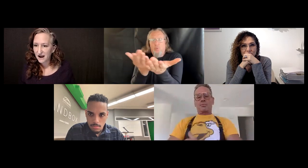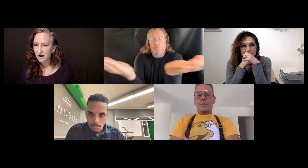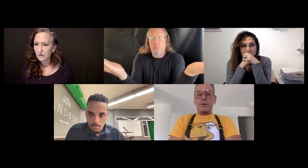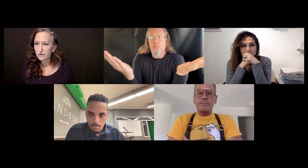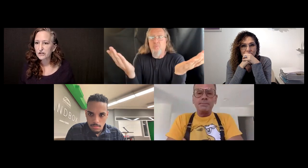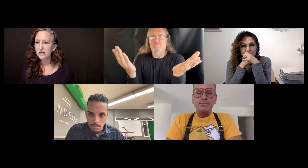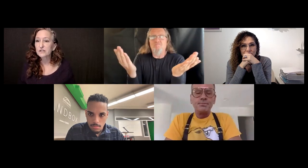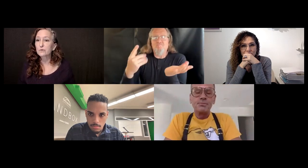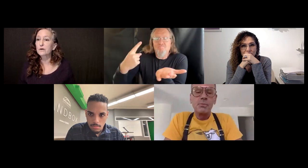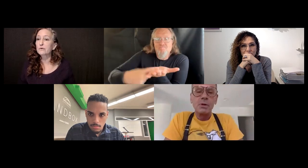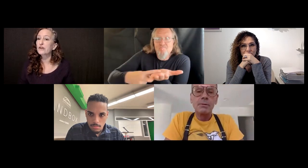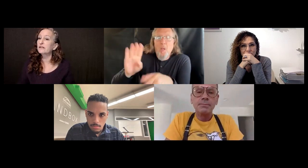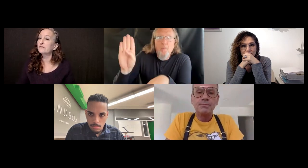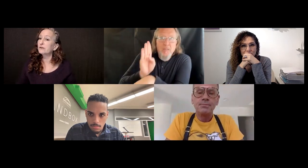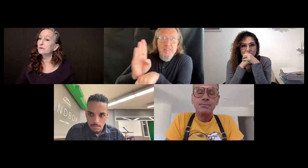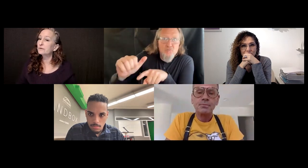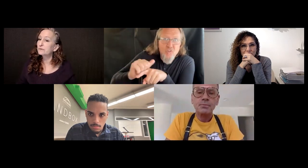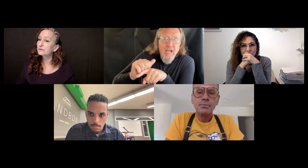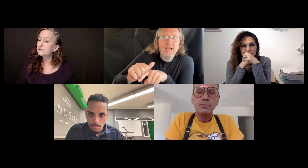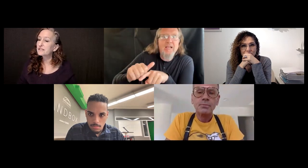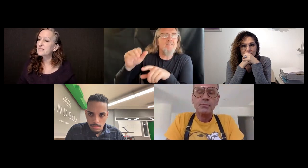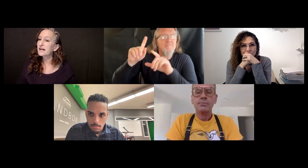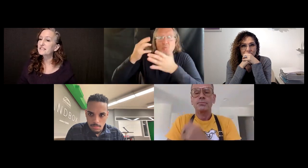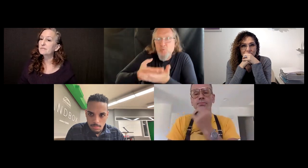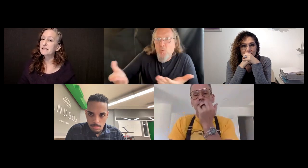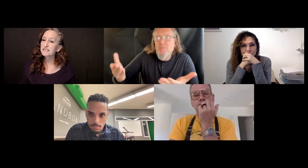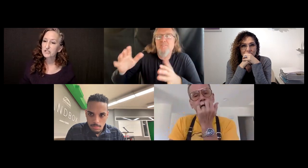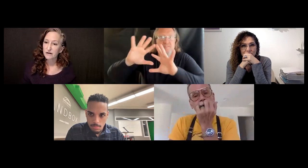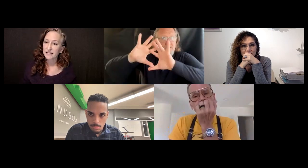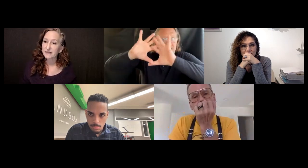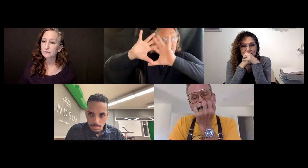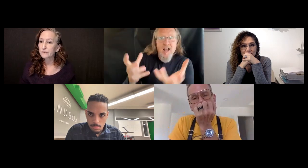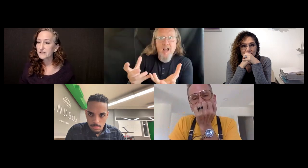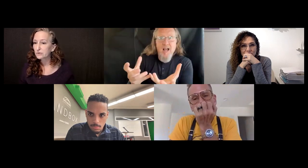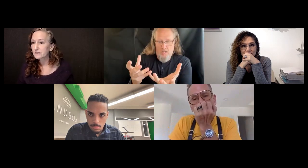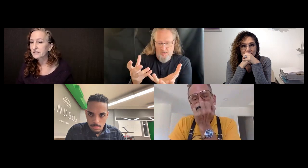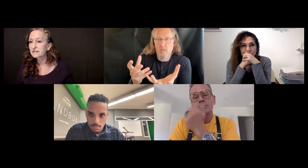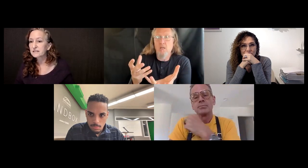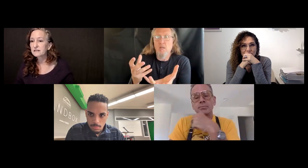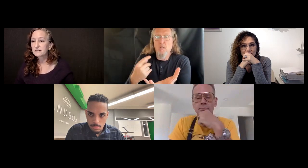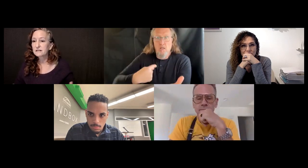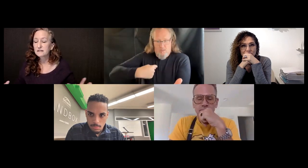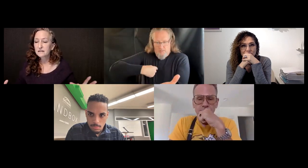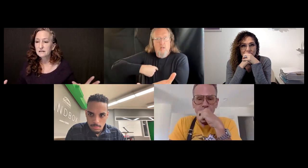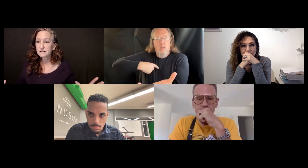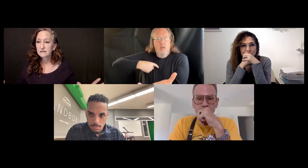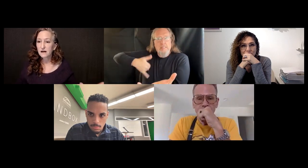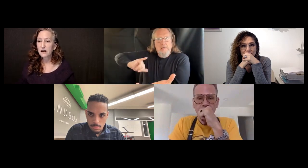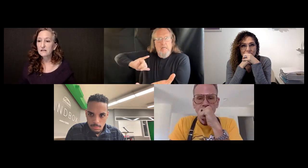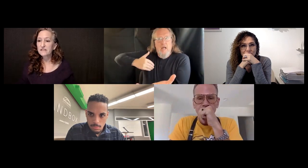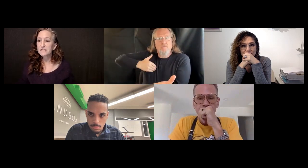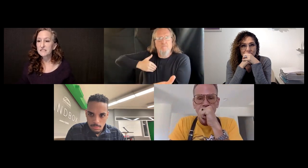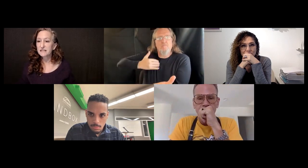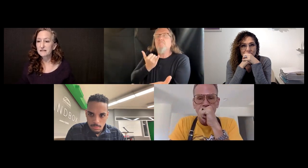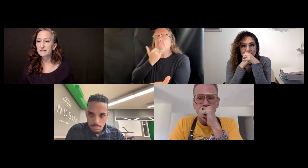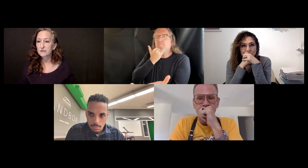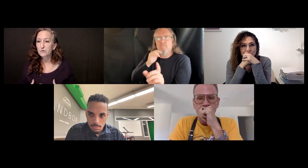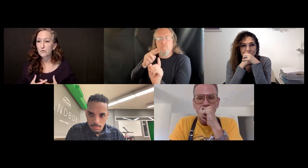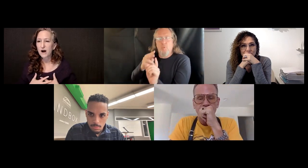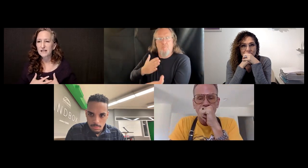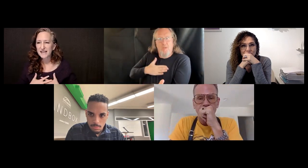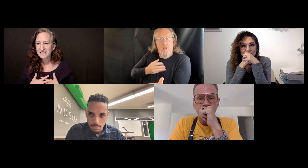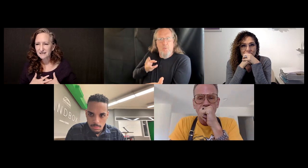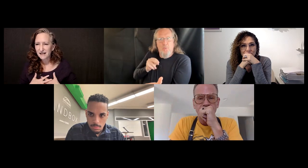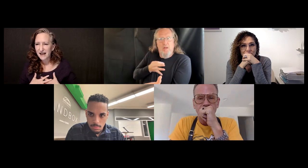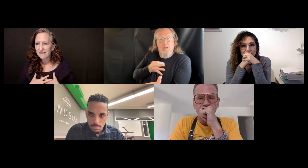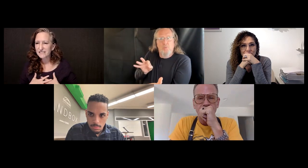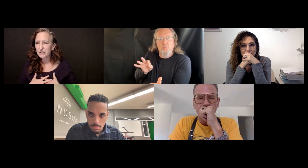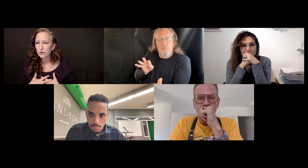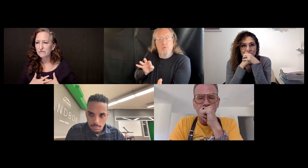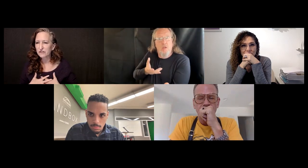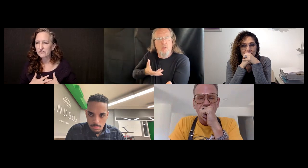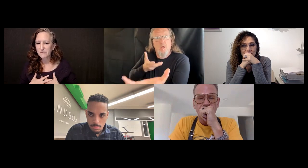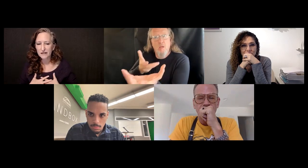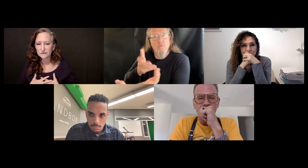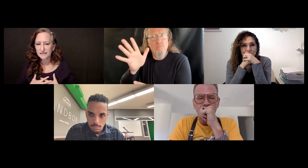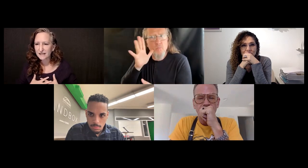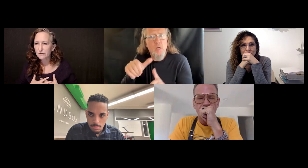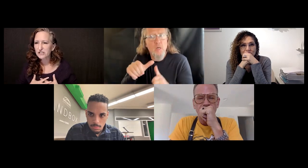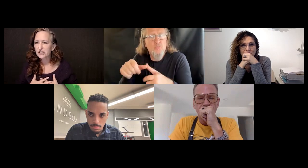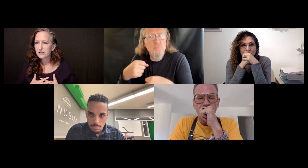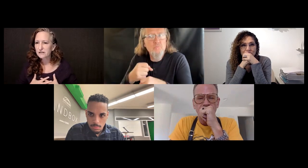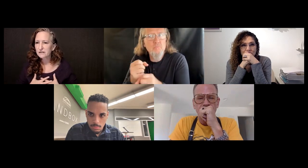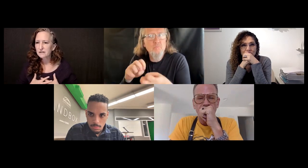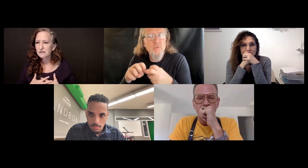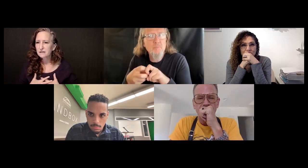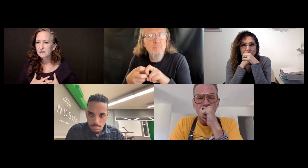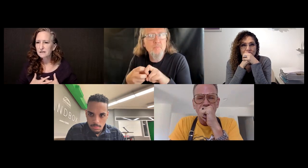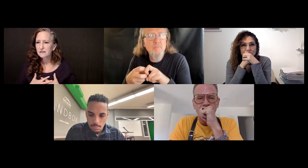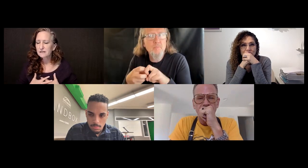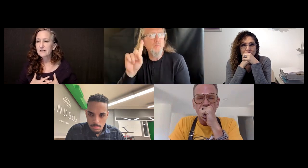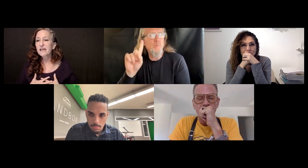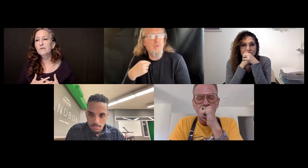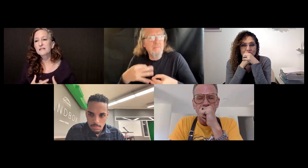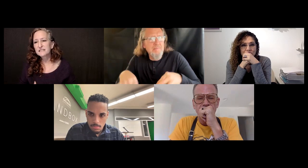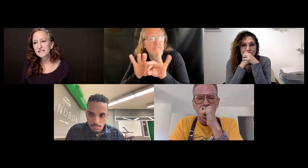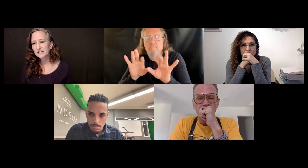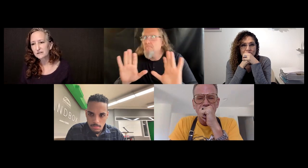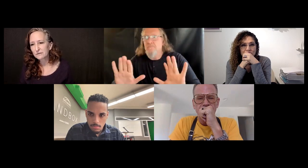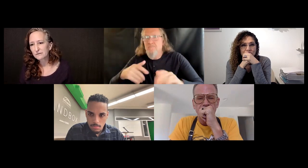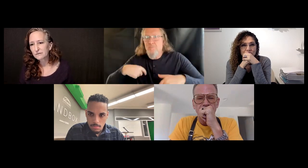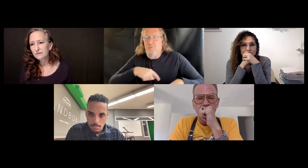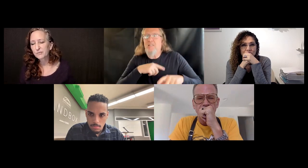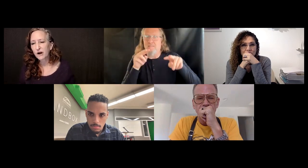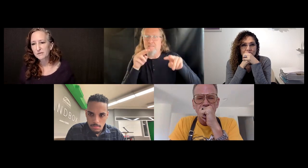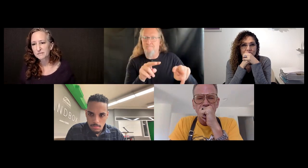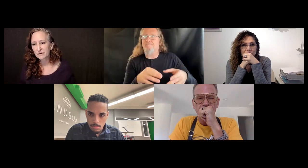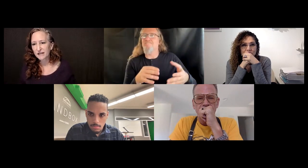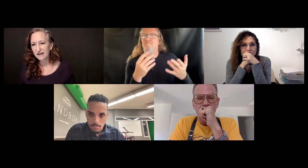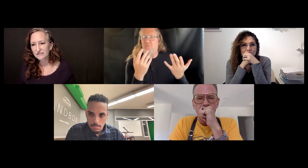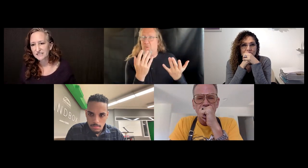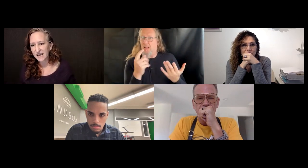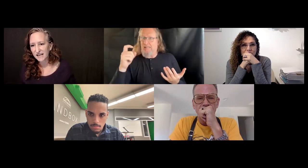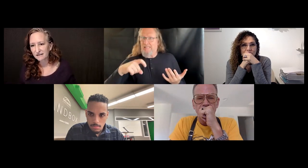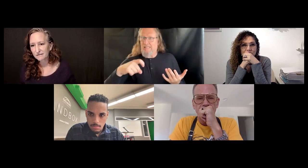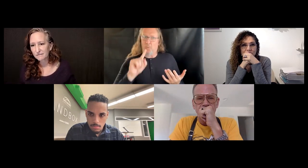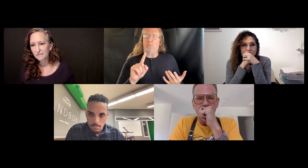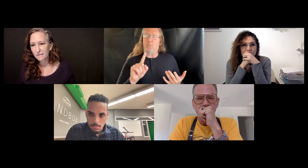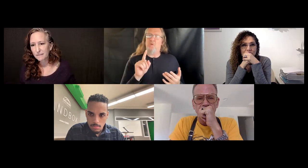All of these materials. While I still have a distorted view of my own language, so that will continue the problems that we have today.